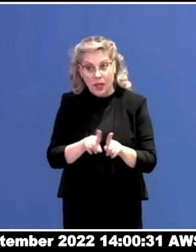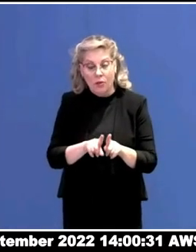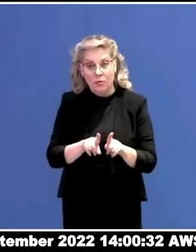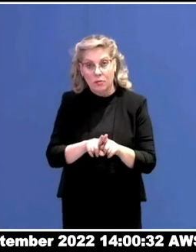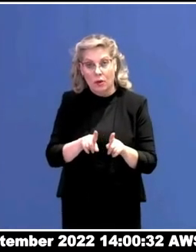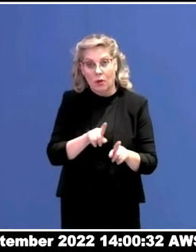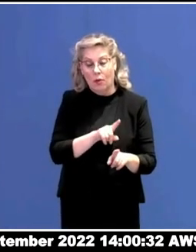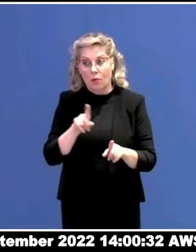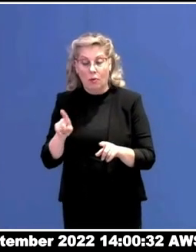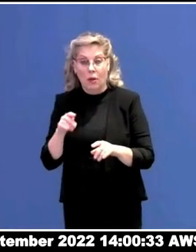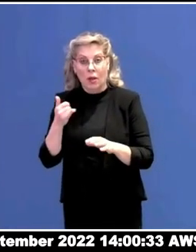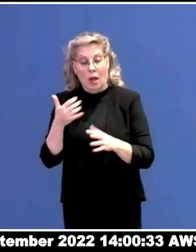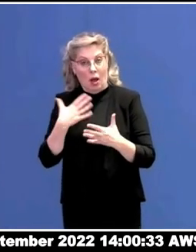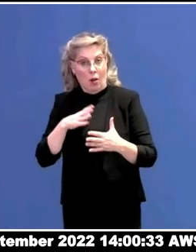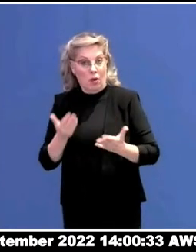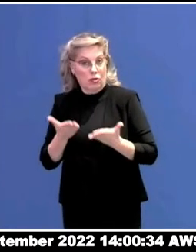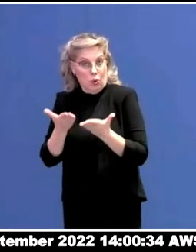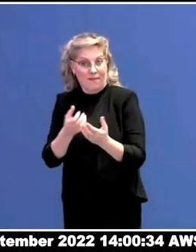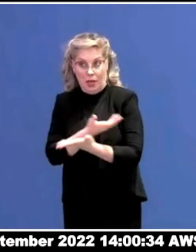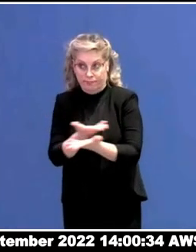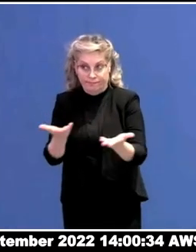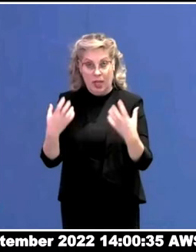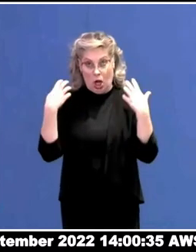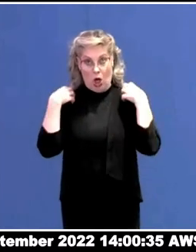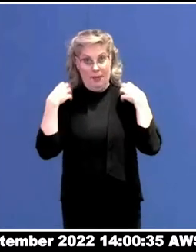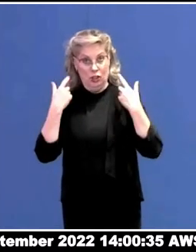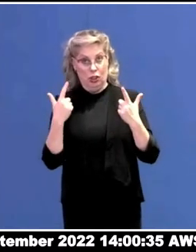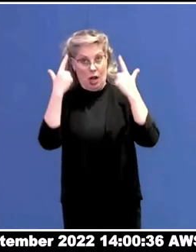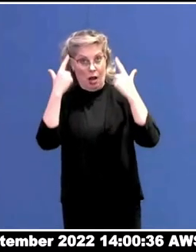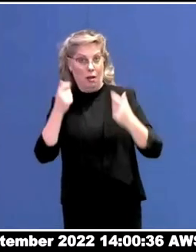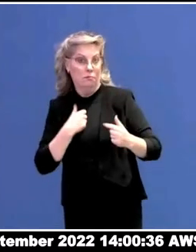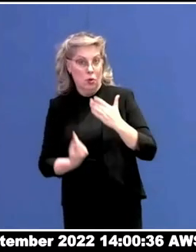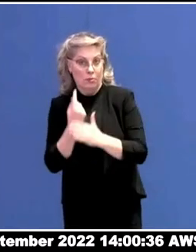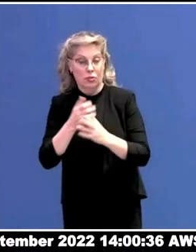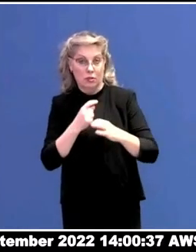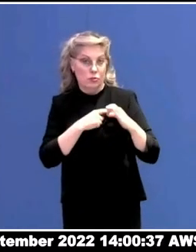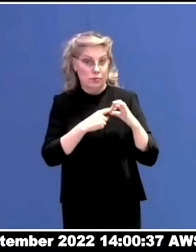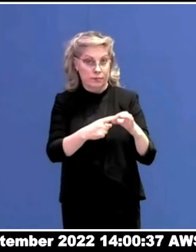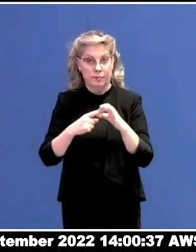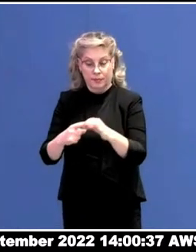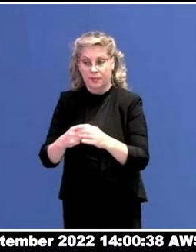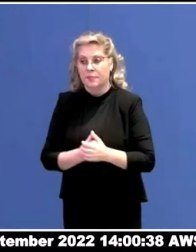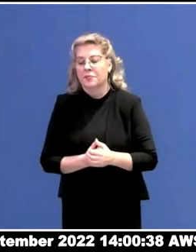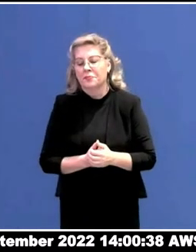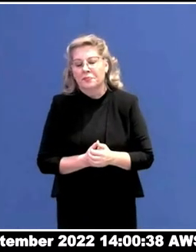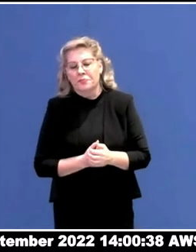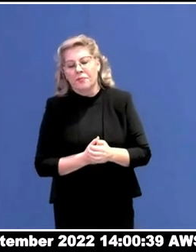But, Ms Kilroy, you have had the most first-hand experience of things such as solitary confinement and how things operate.